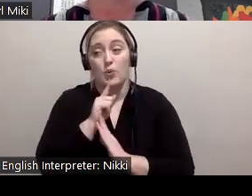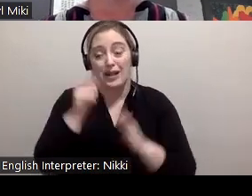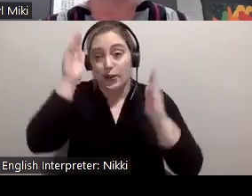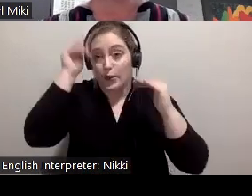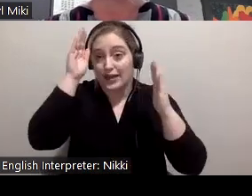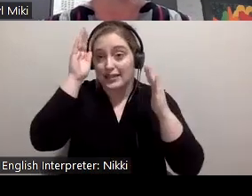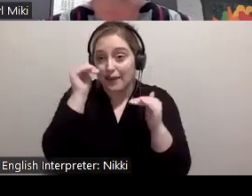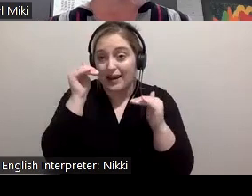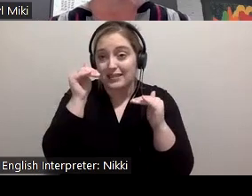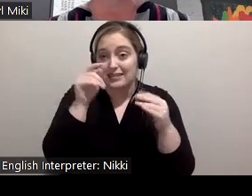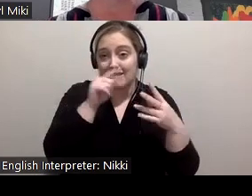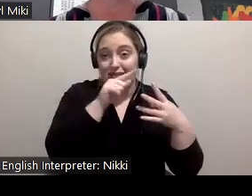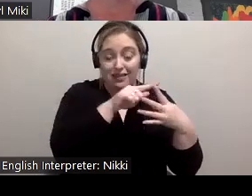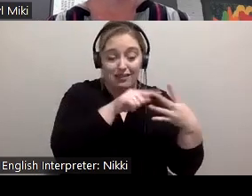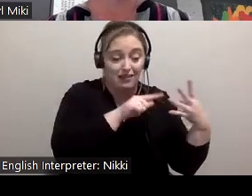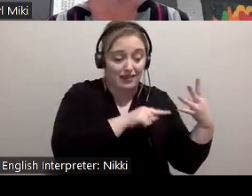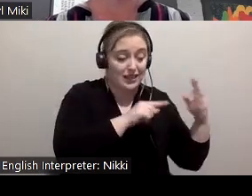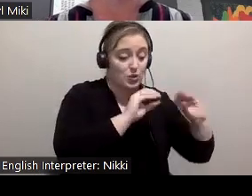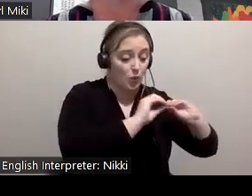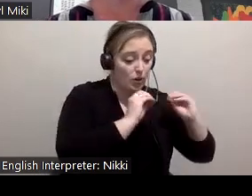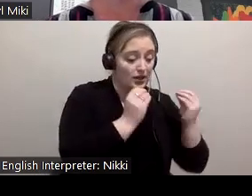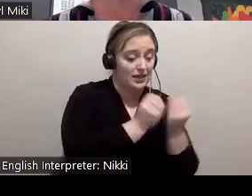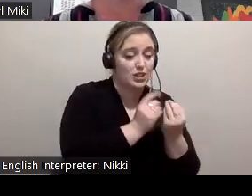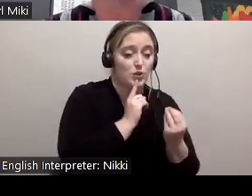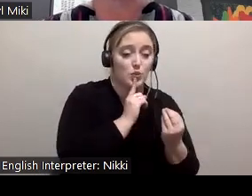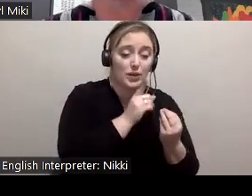to be leading by example in the areas of truth and